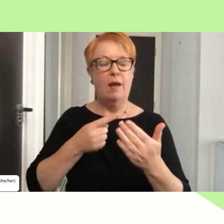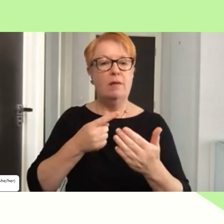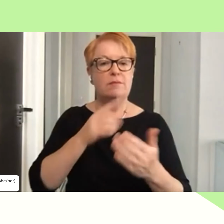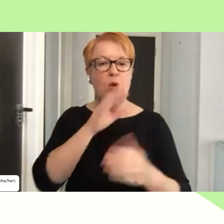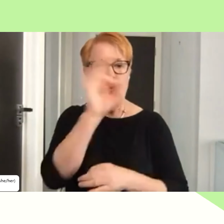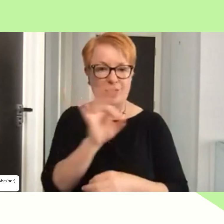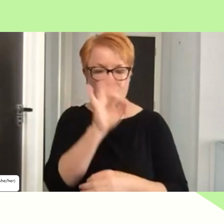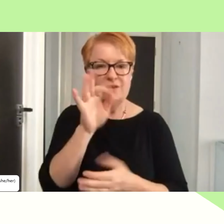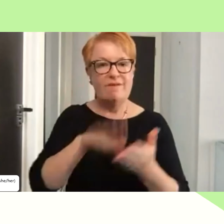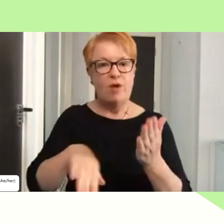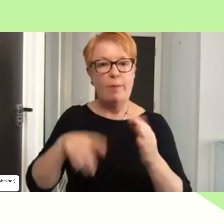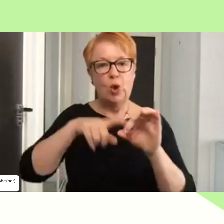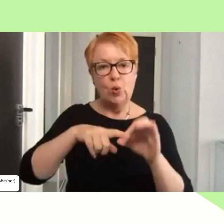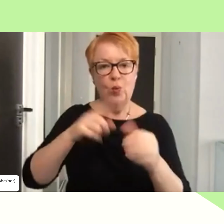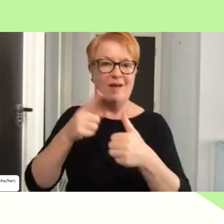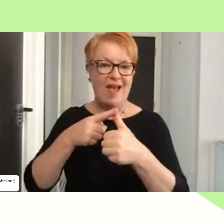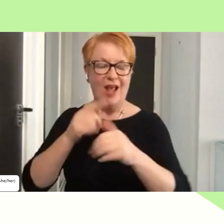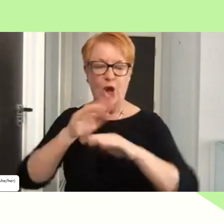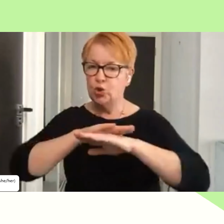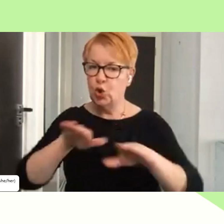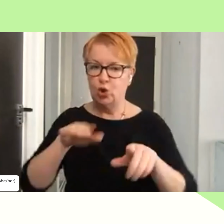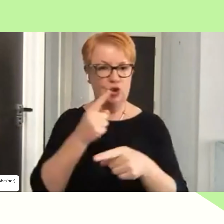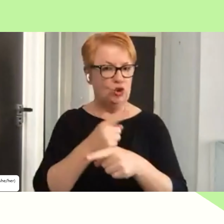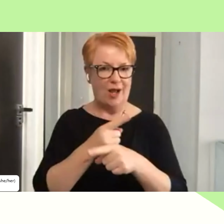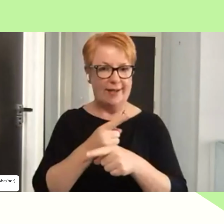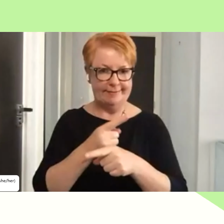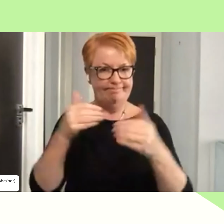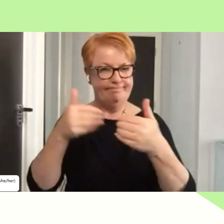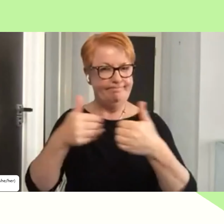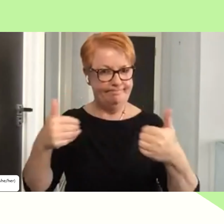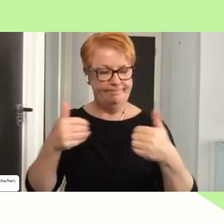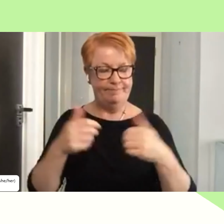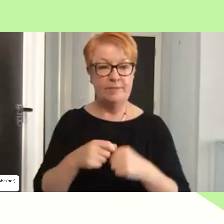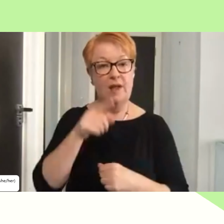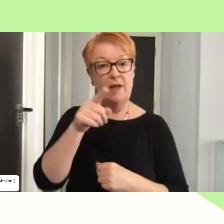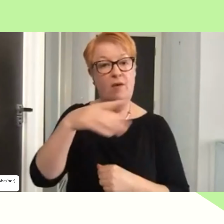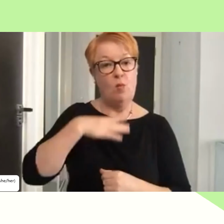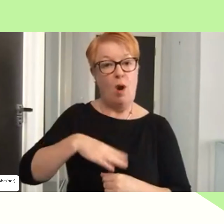And finally, if you'd like to access closed captions, please select the CC button at the